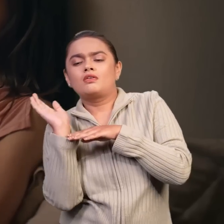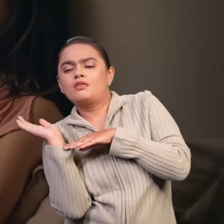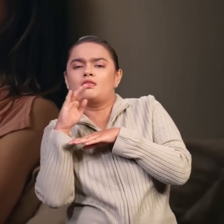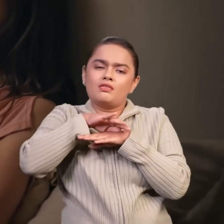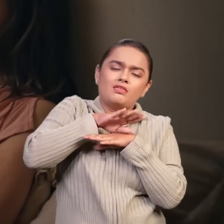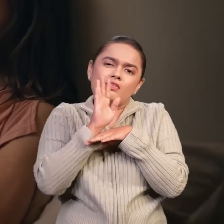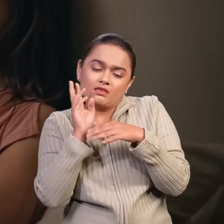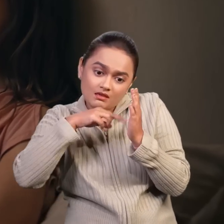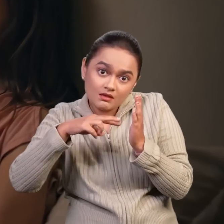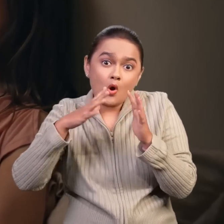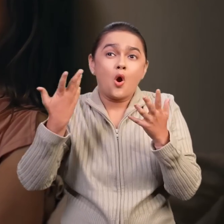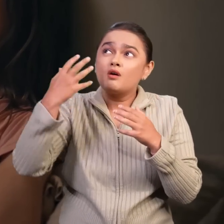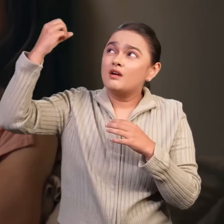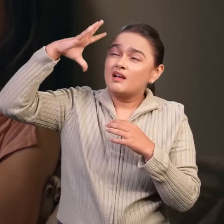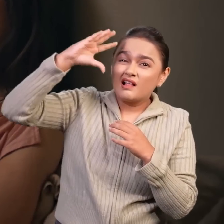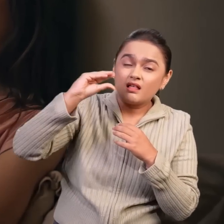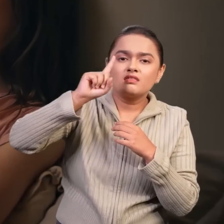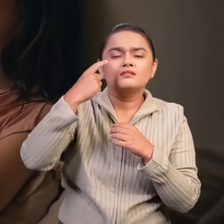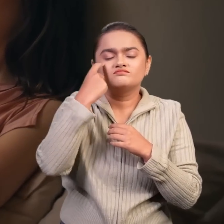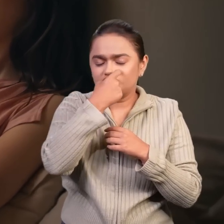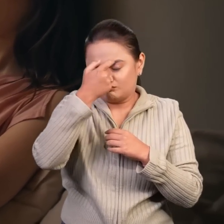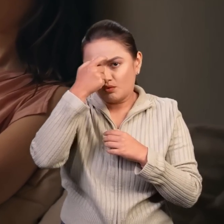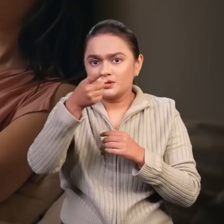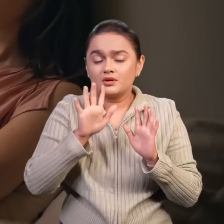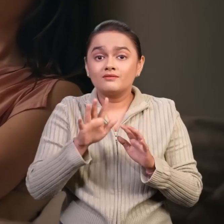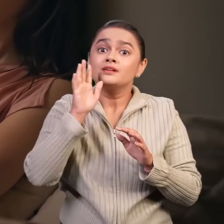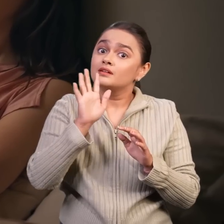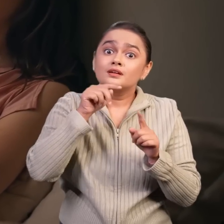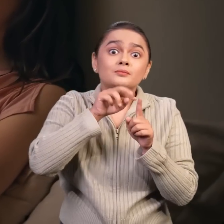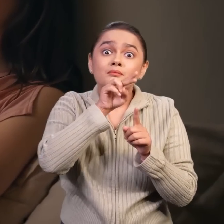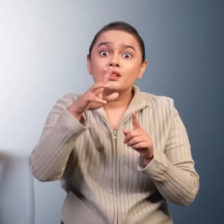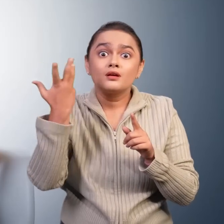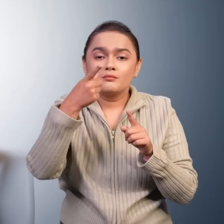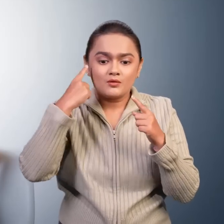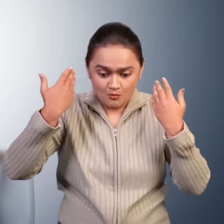in a weird posture or in a dim light, then they might hurt. What it means